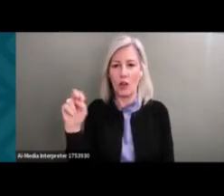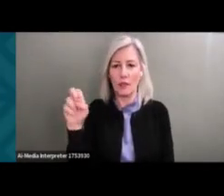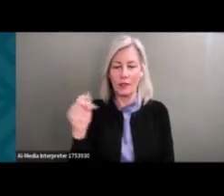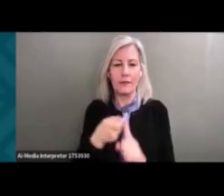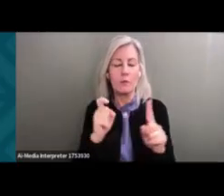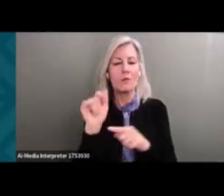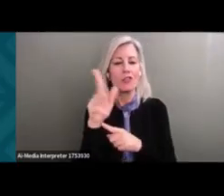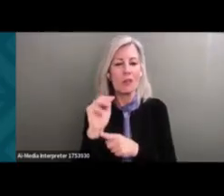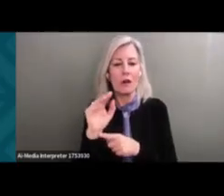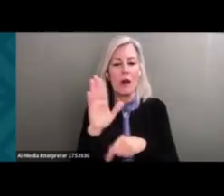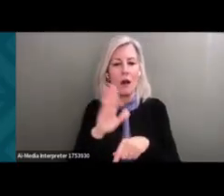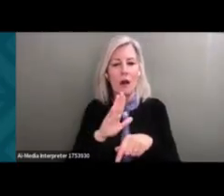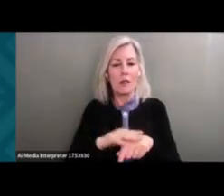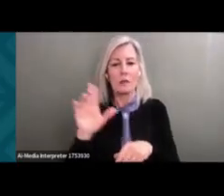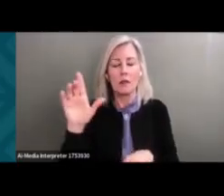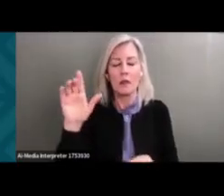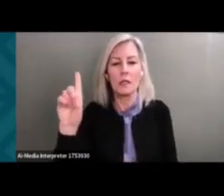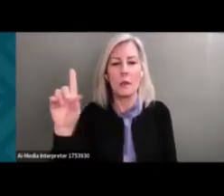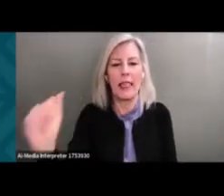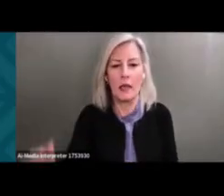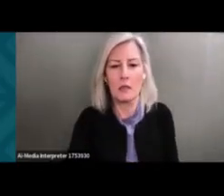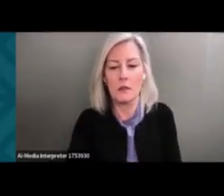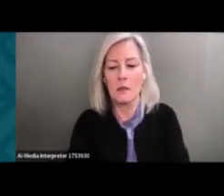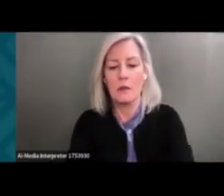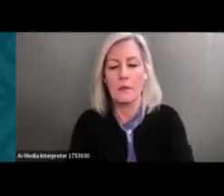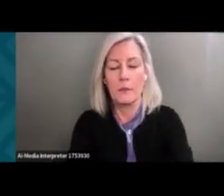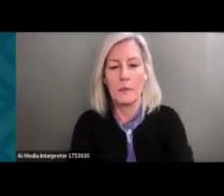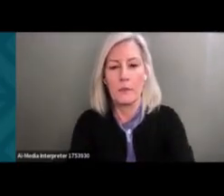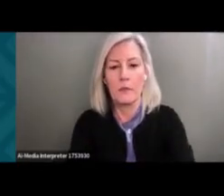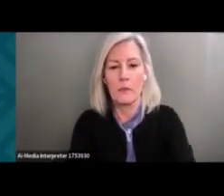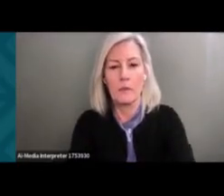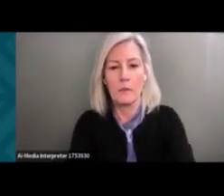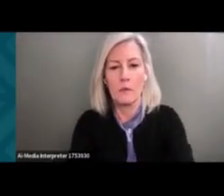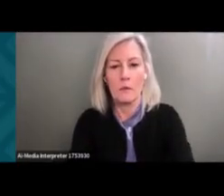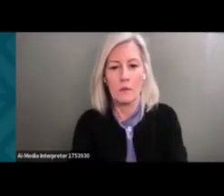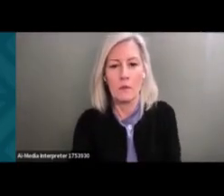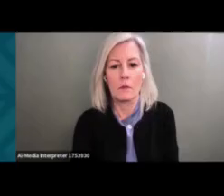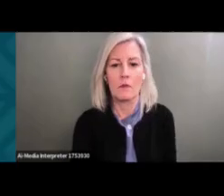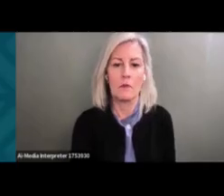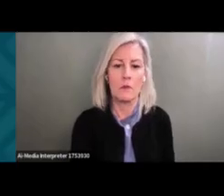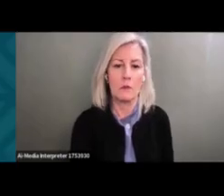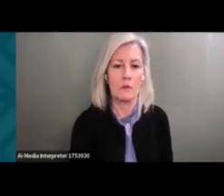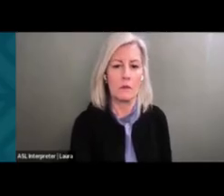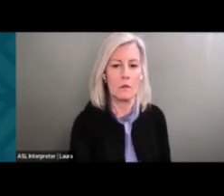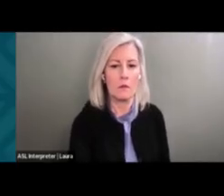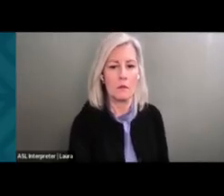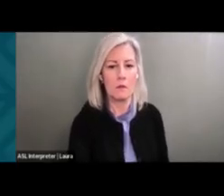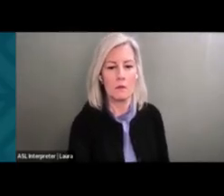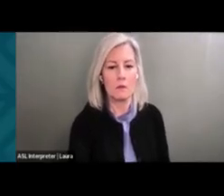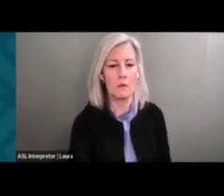We can move to the next slide.